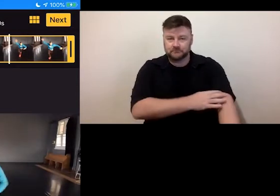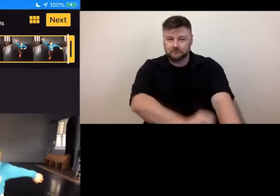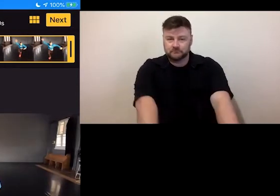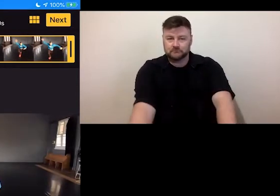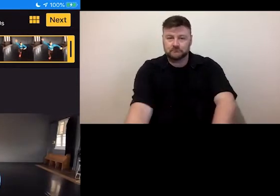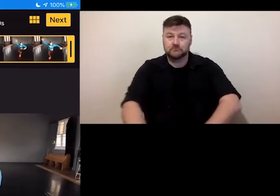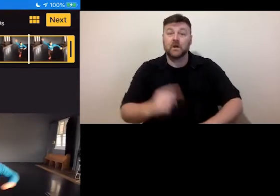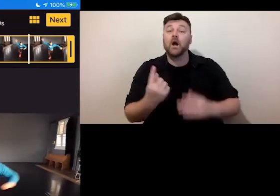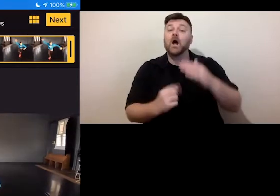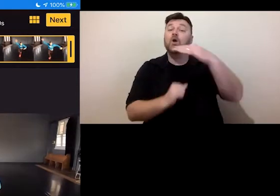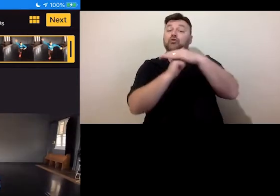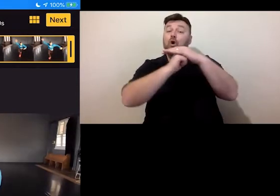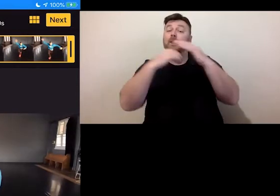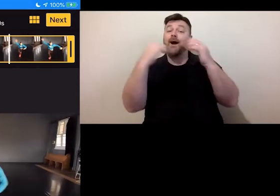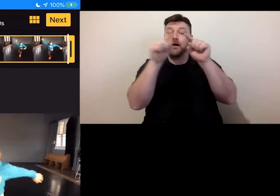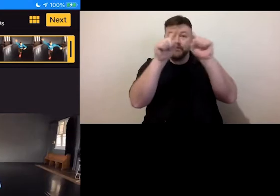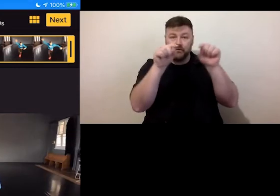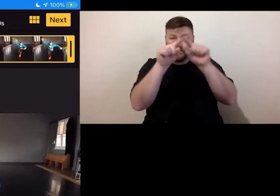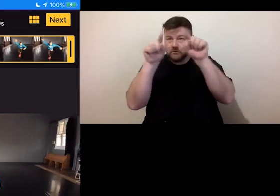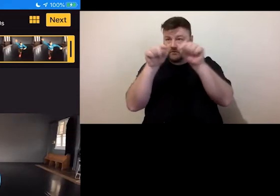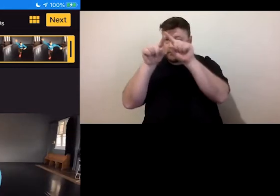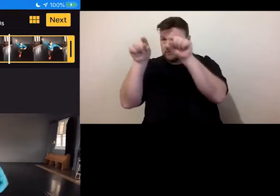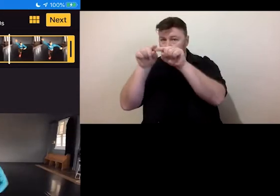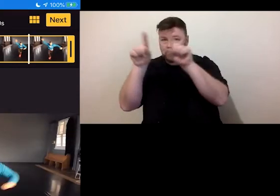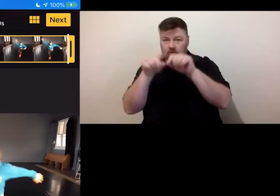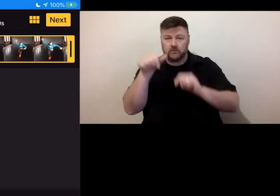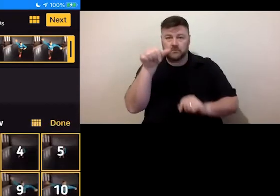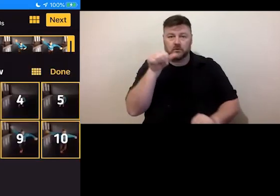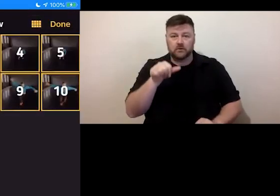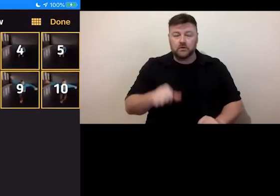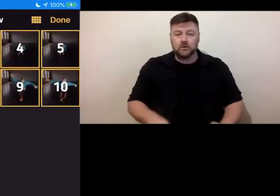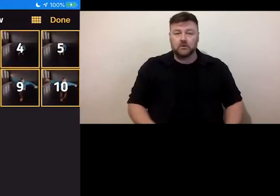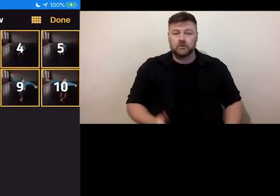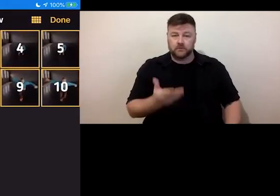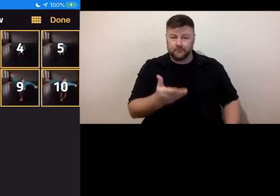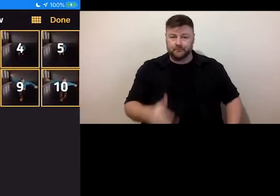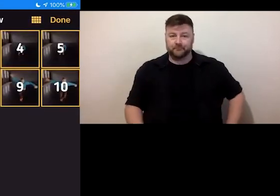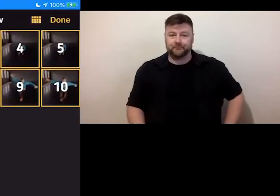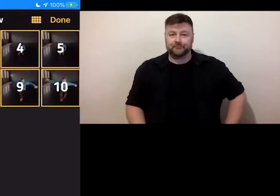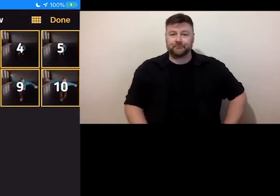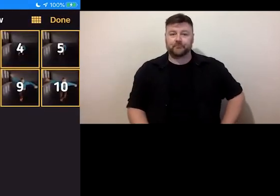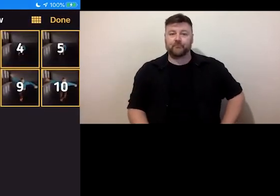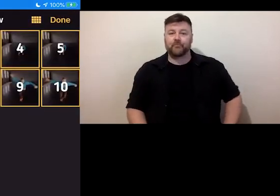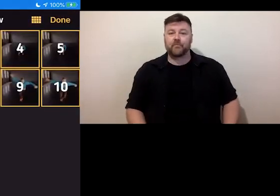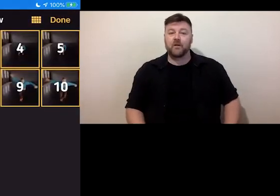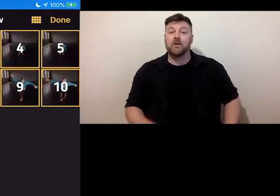"Next" button in the top right-hand corner - press those. And you can take individual frames out.